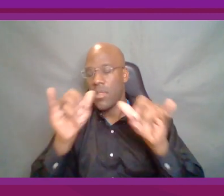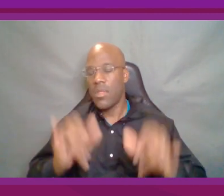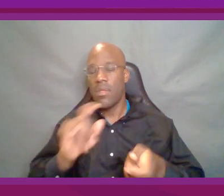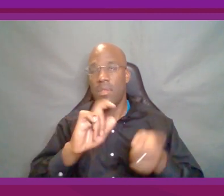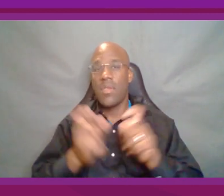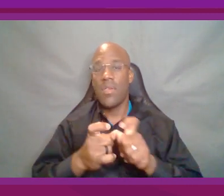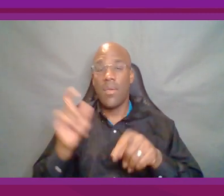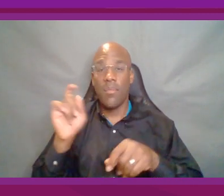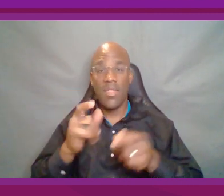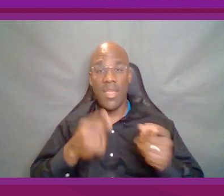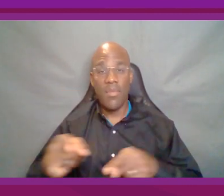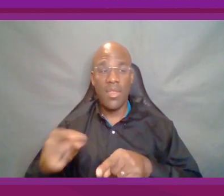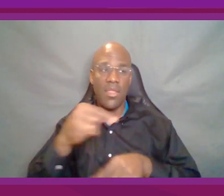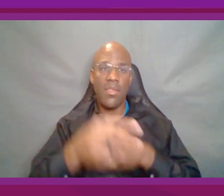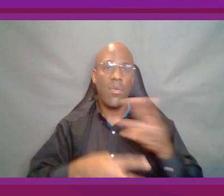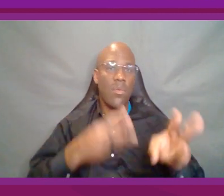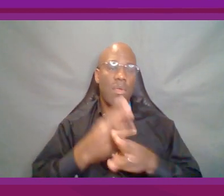to happen, we're living in a very imperfect world